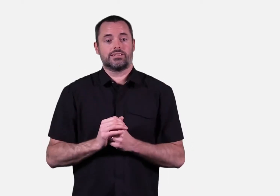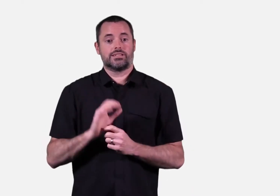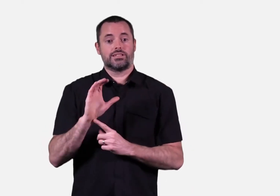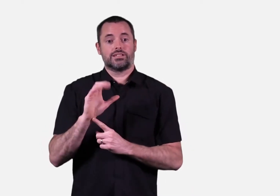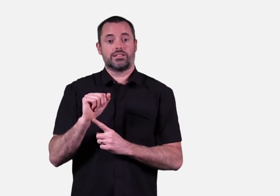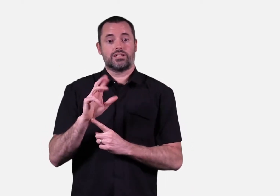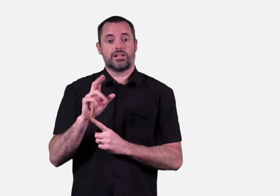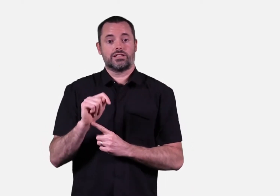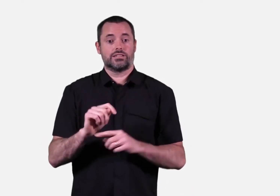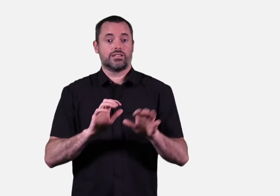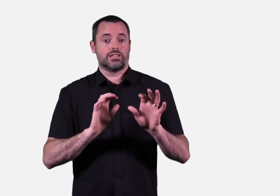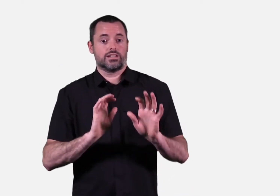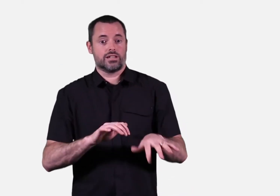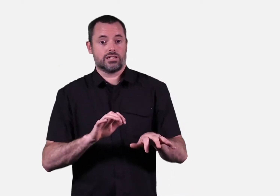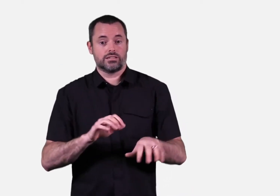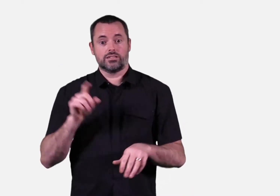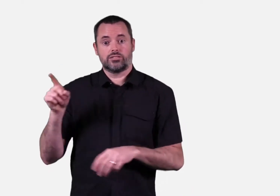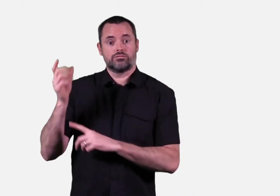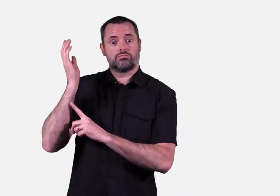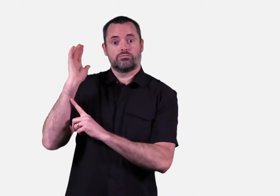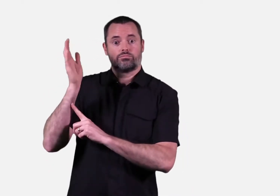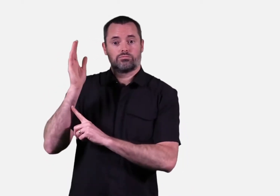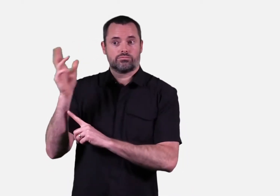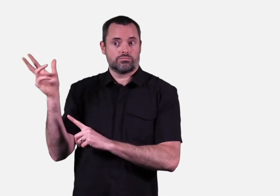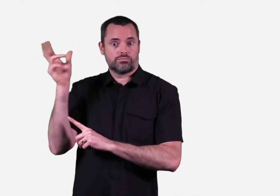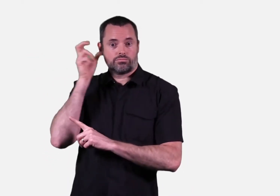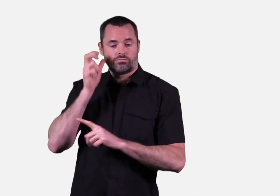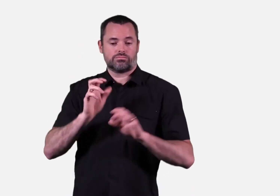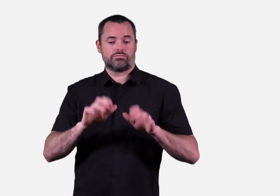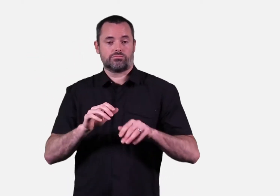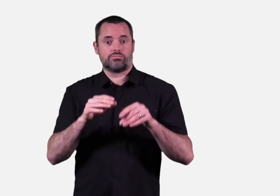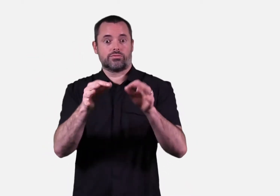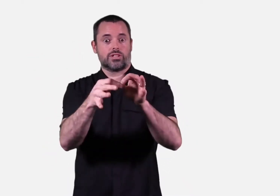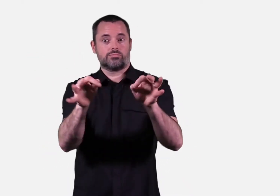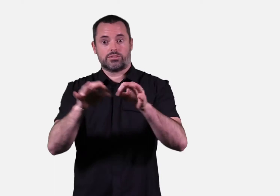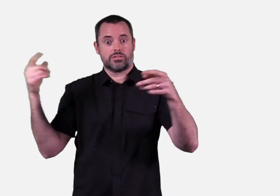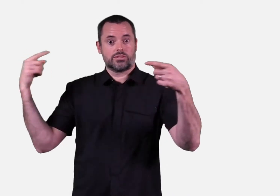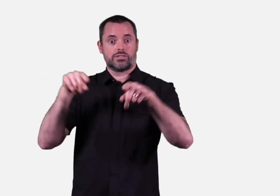CART - live captioning that can be embedded into video,